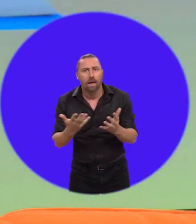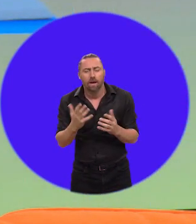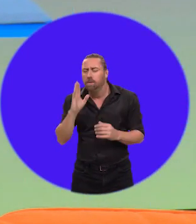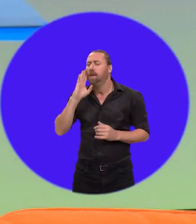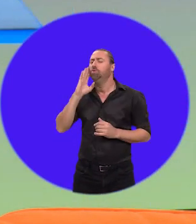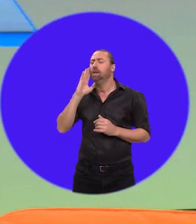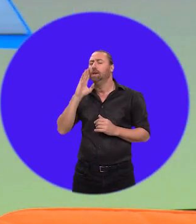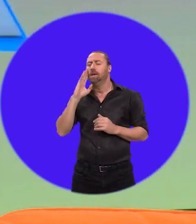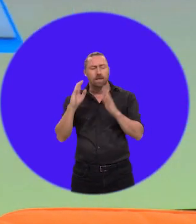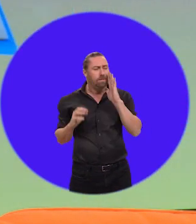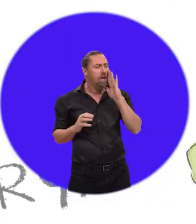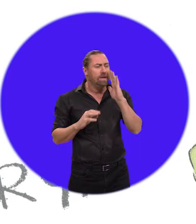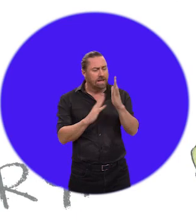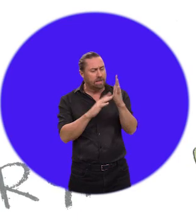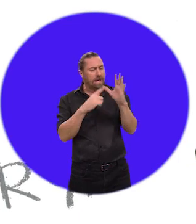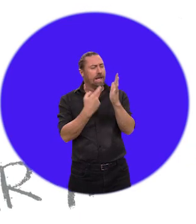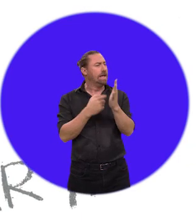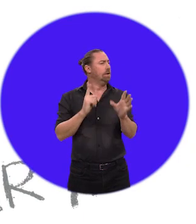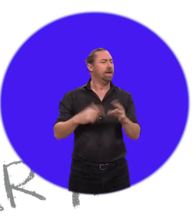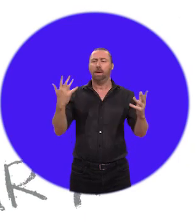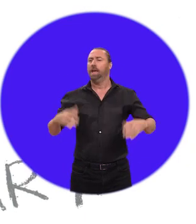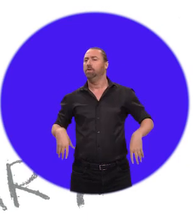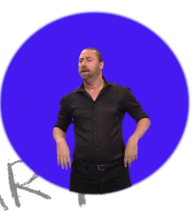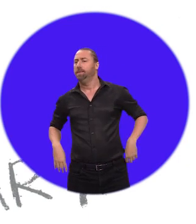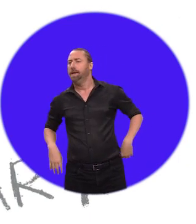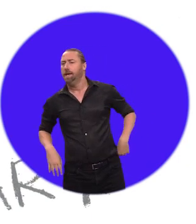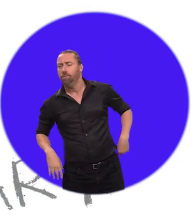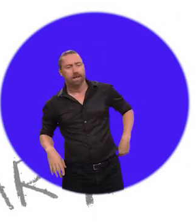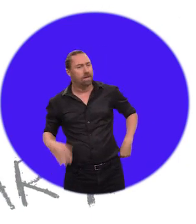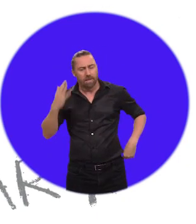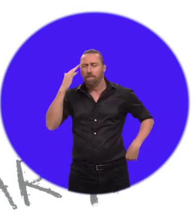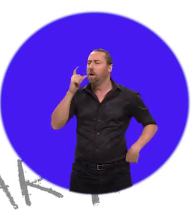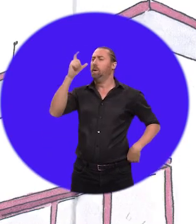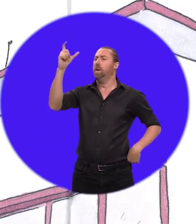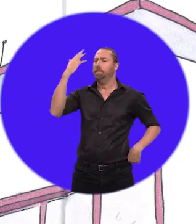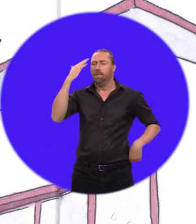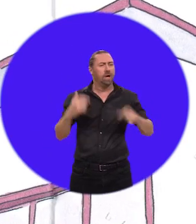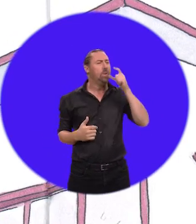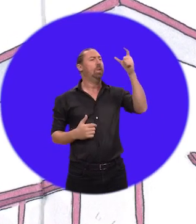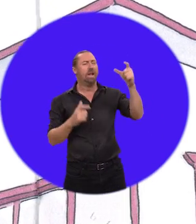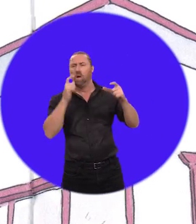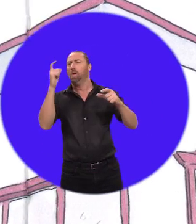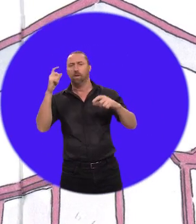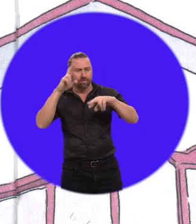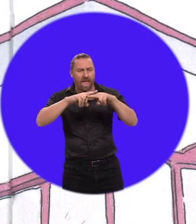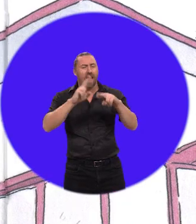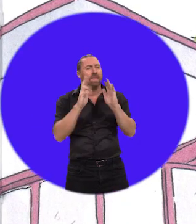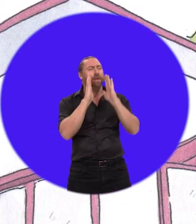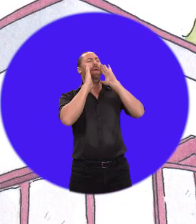"Mary, Mary?" "Mary," called Mum. "Mary," called Dad.